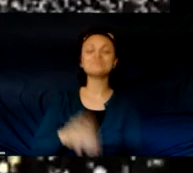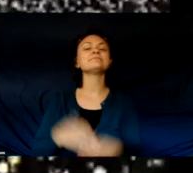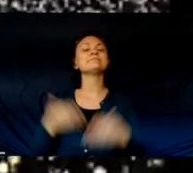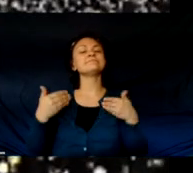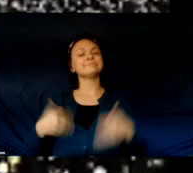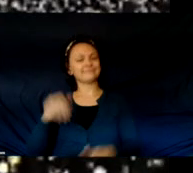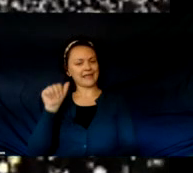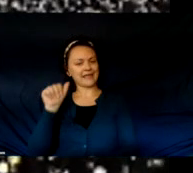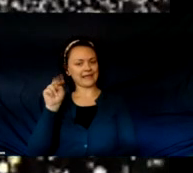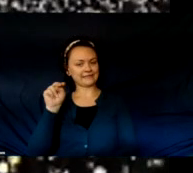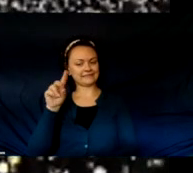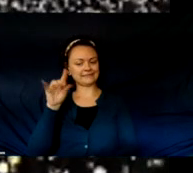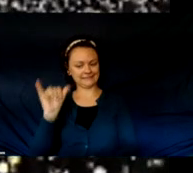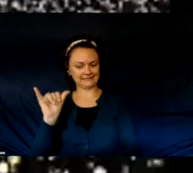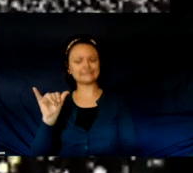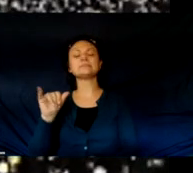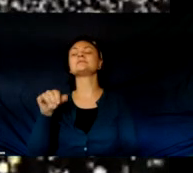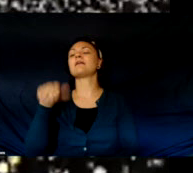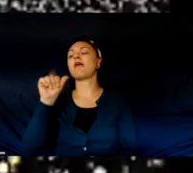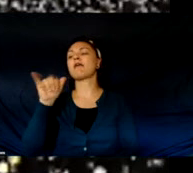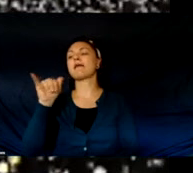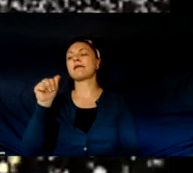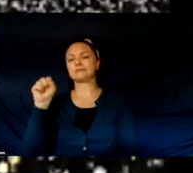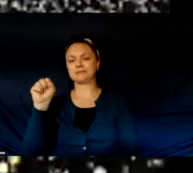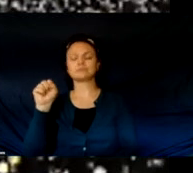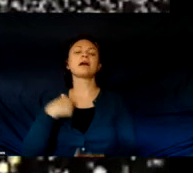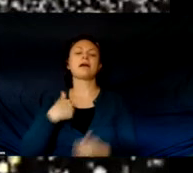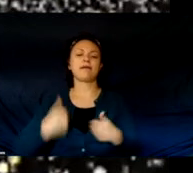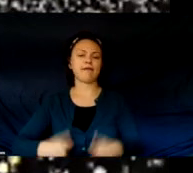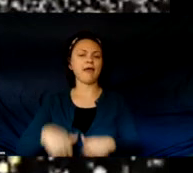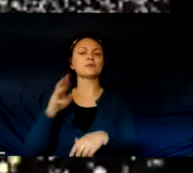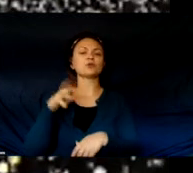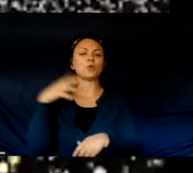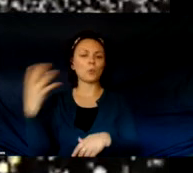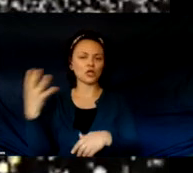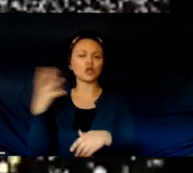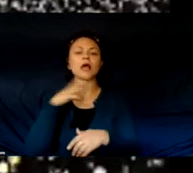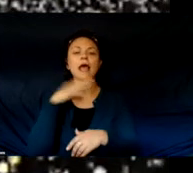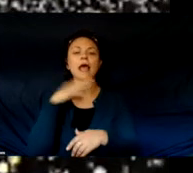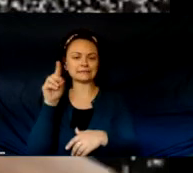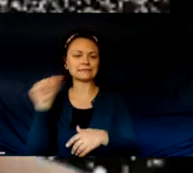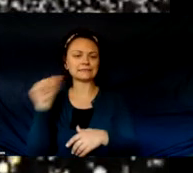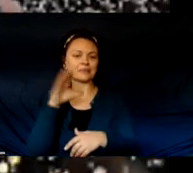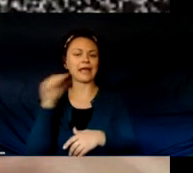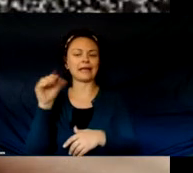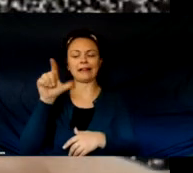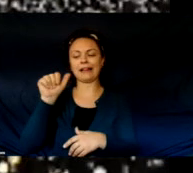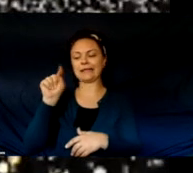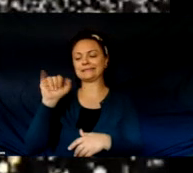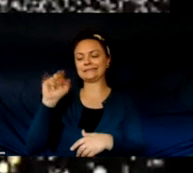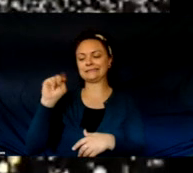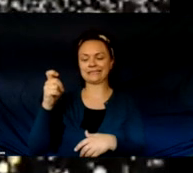I'm Latinx queer and disabled. I have a gold sparkly background.